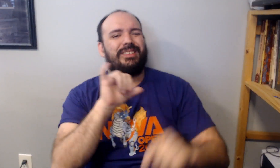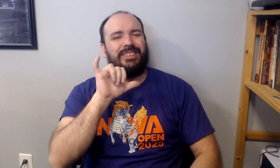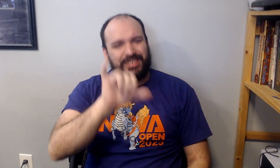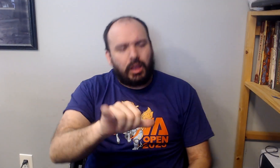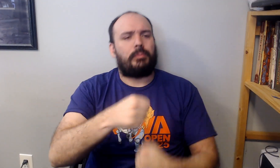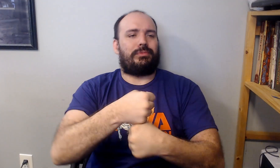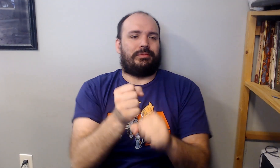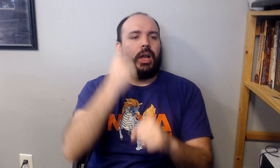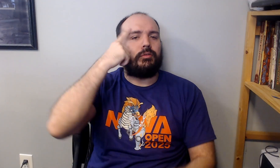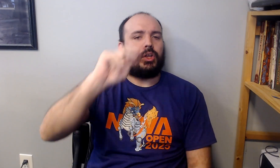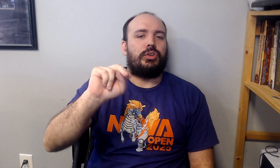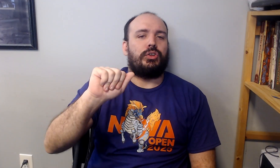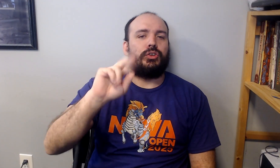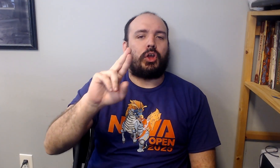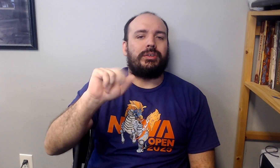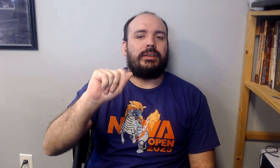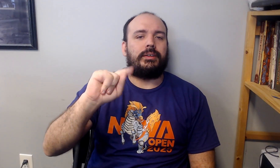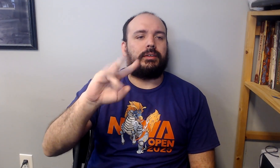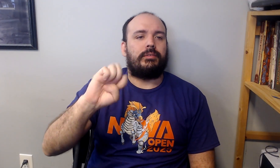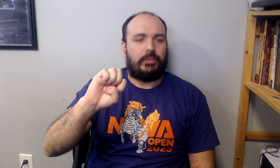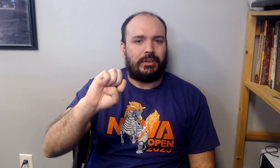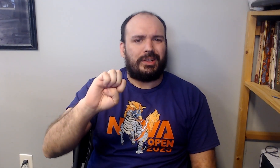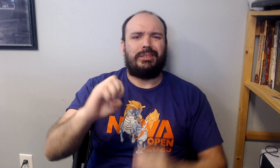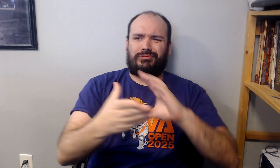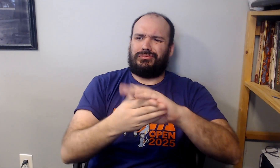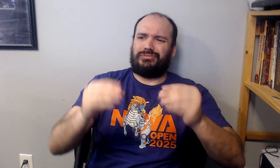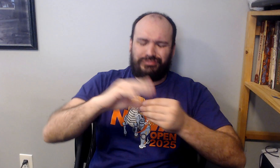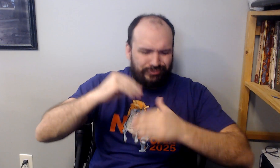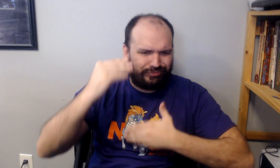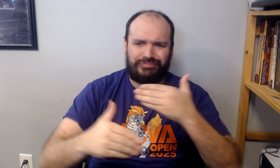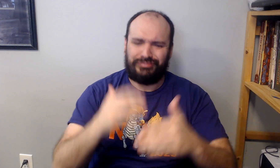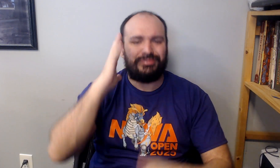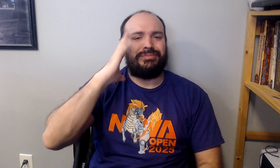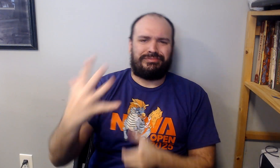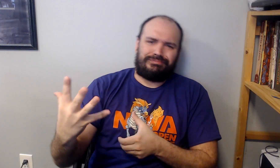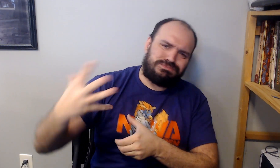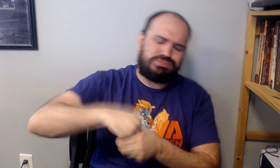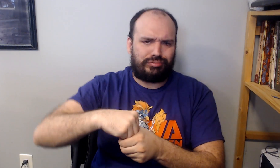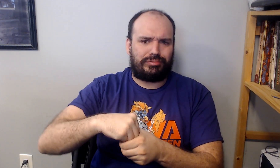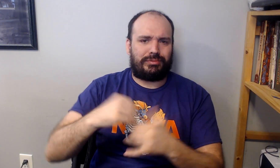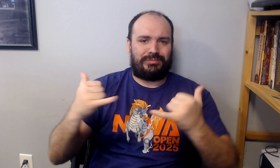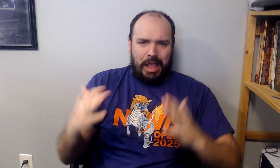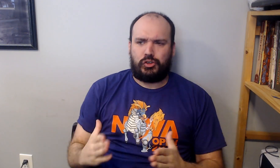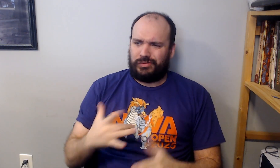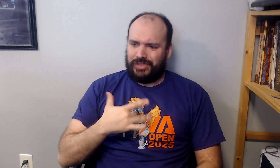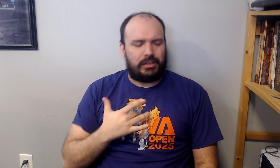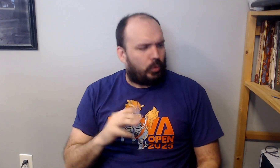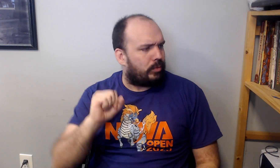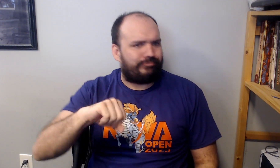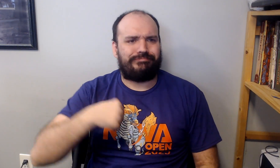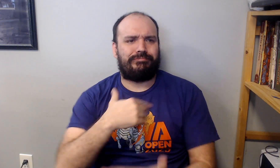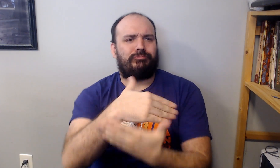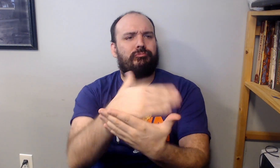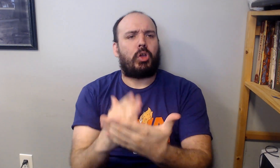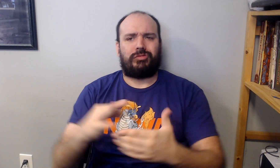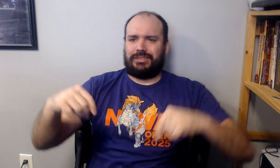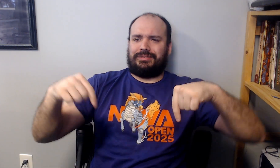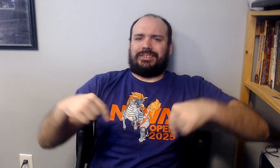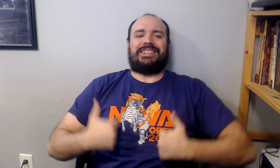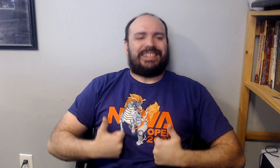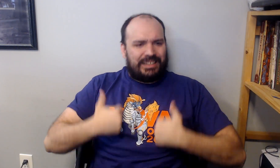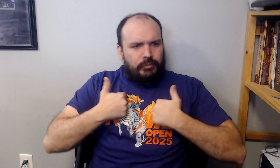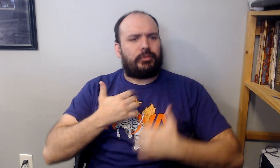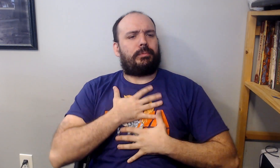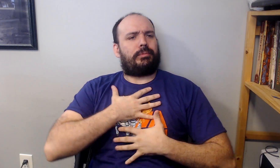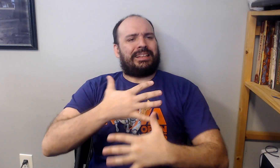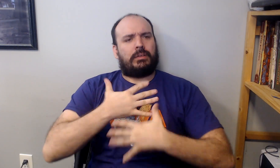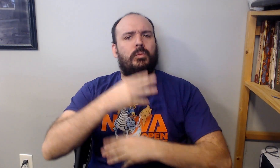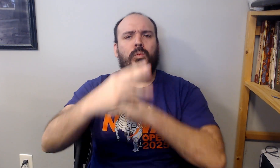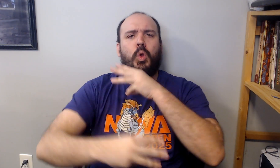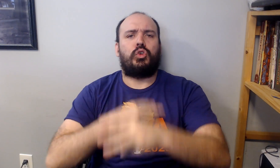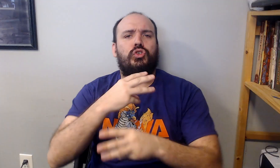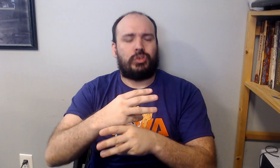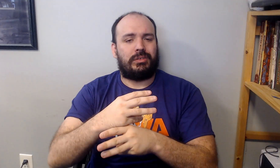The story created will engage players and make them feel that they’re part of this living and breathing world.